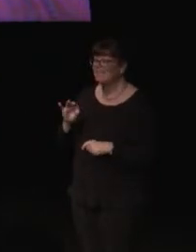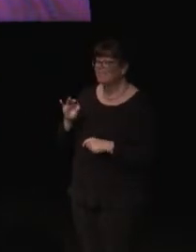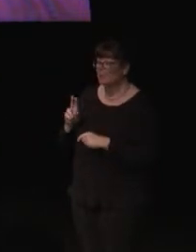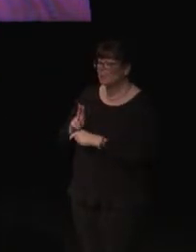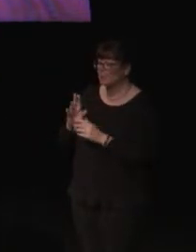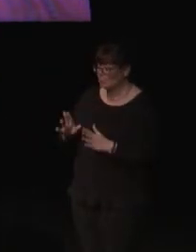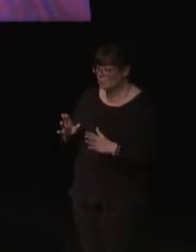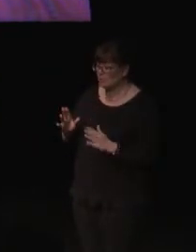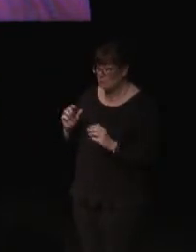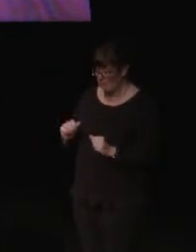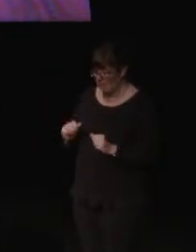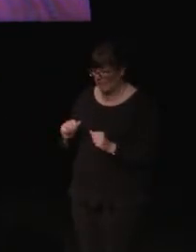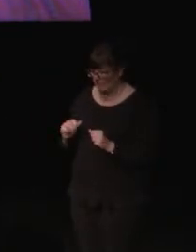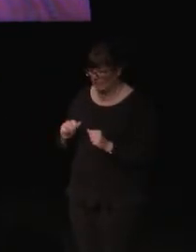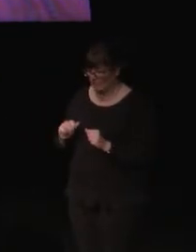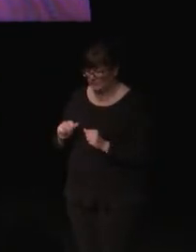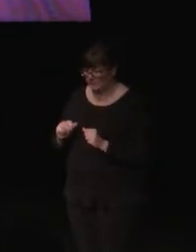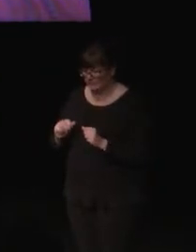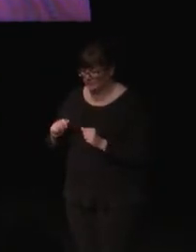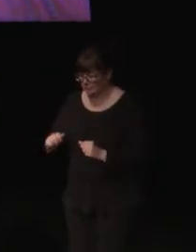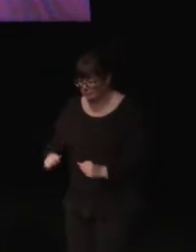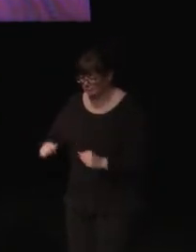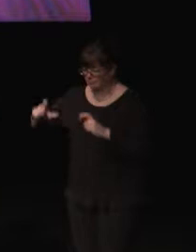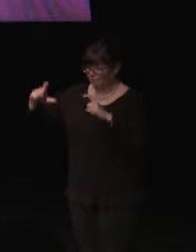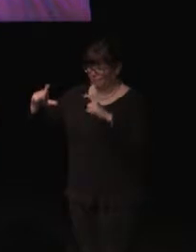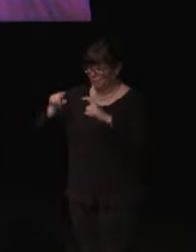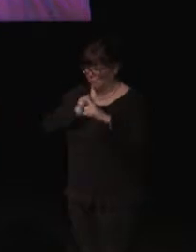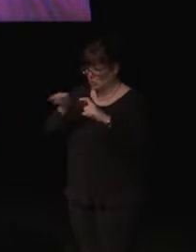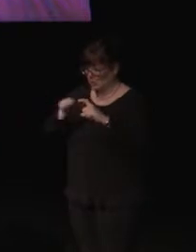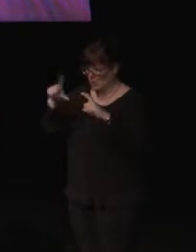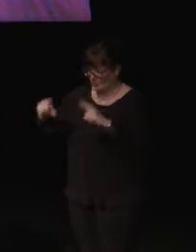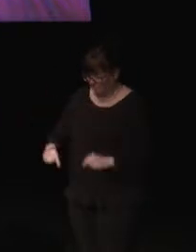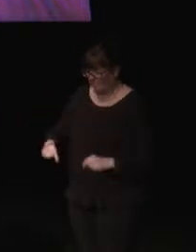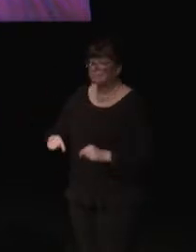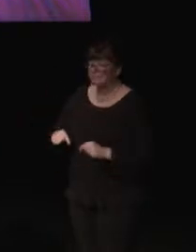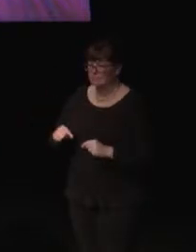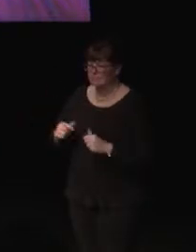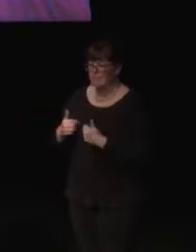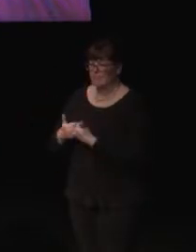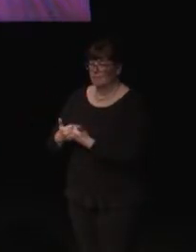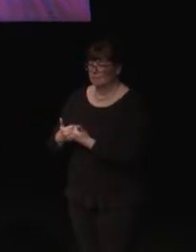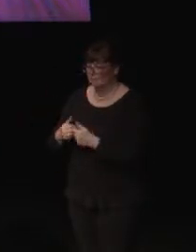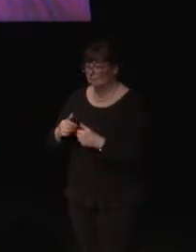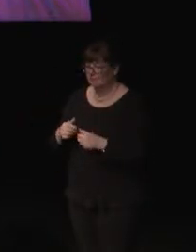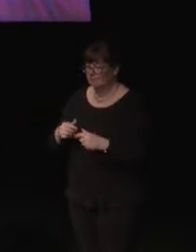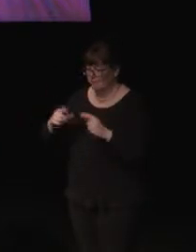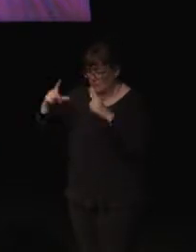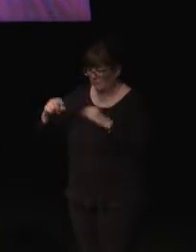a really large highly readable subtitle screen, they can enjoy that experience, and then kind of take it off after they've read it.